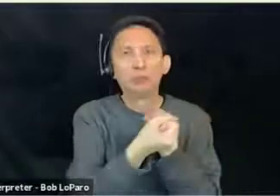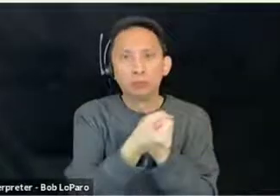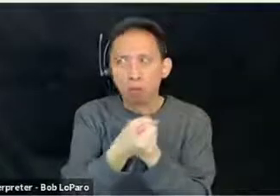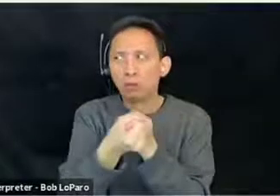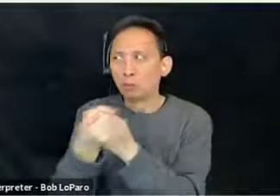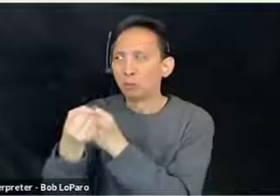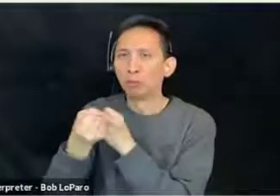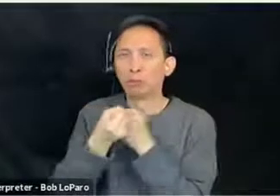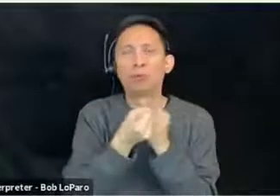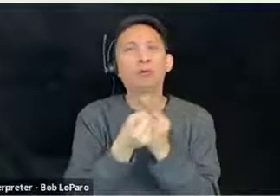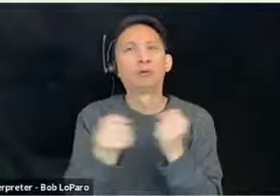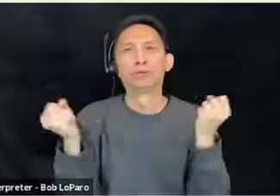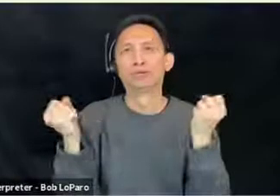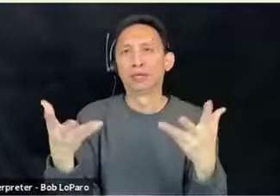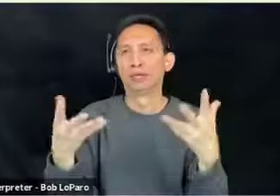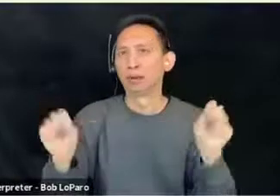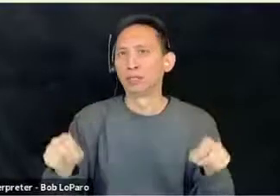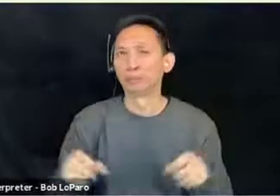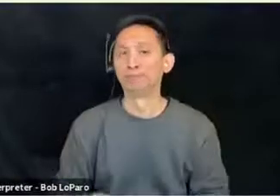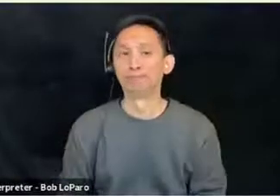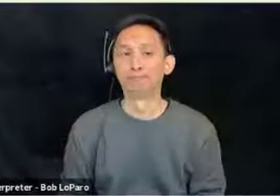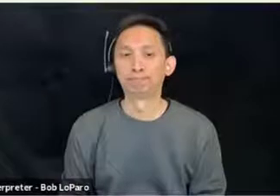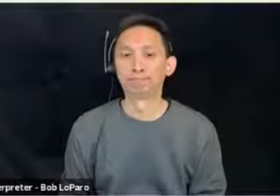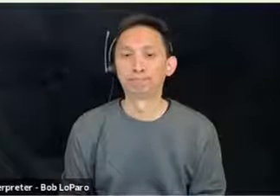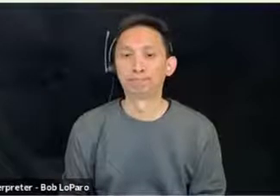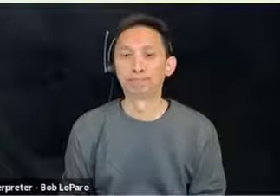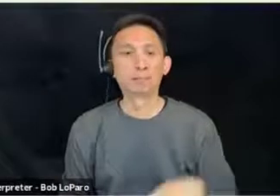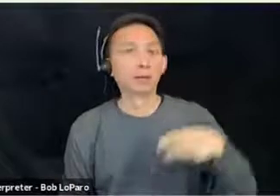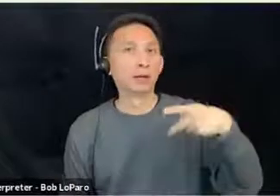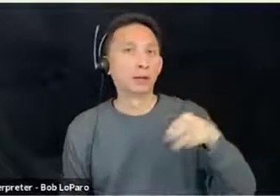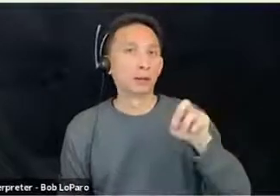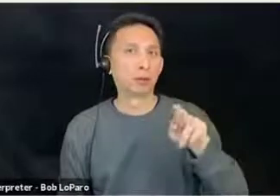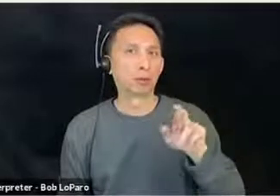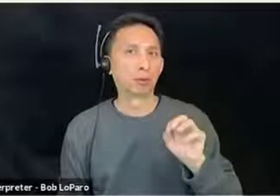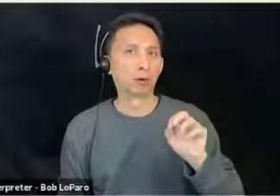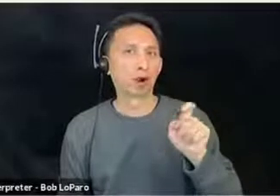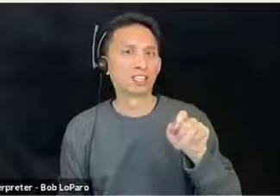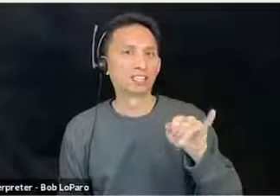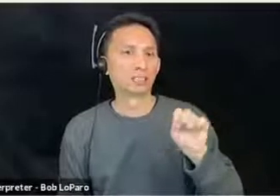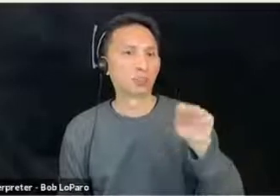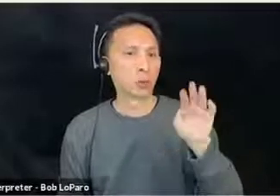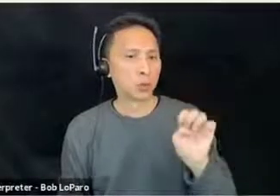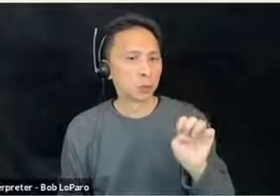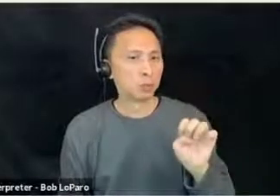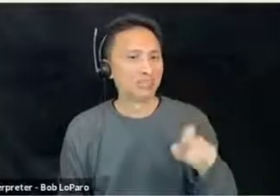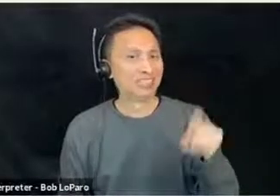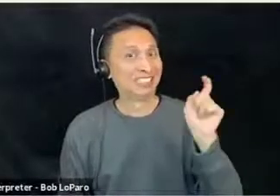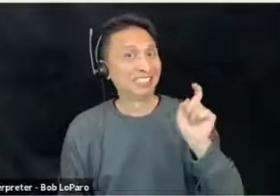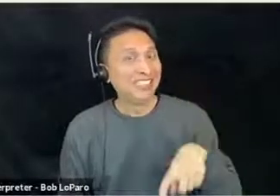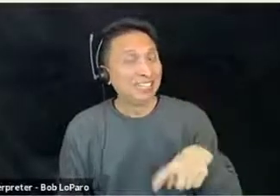So, peroxisomes are necessary for cell function and normal brain development.